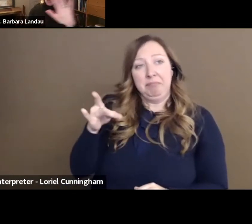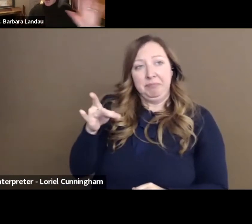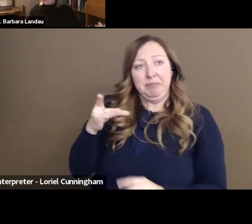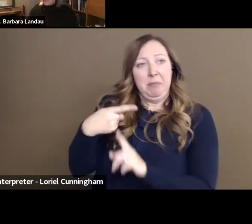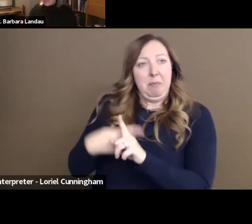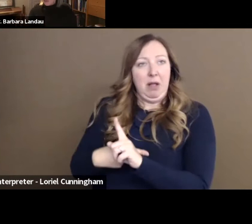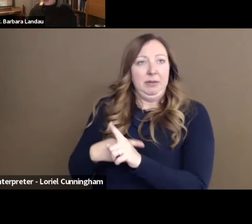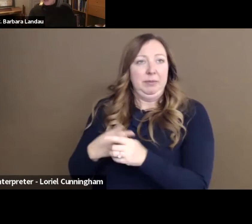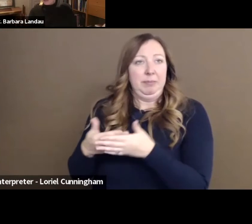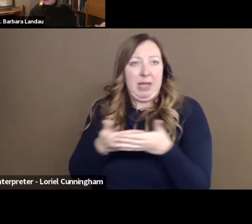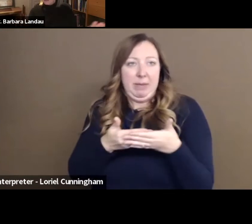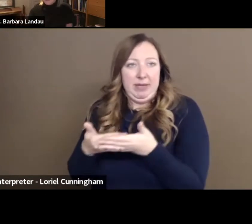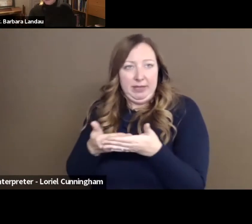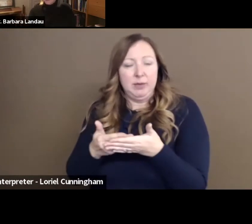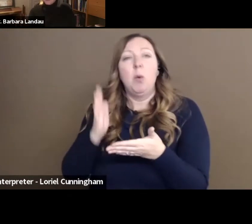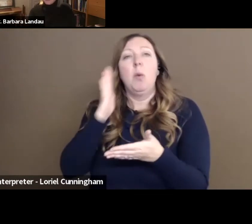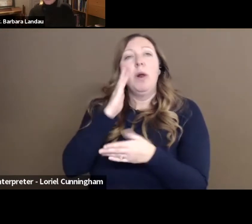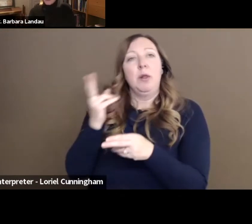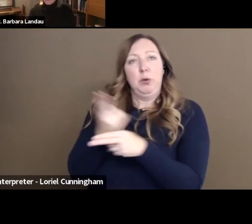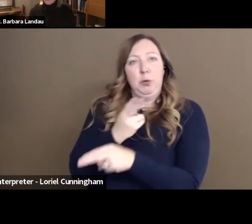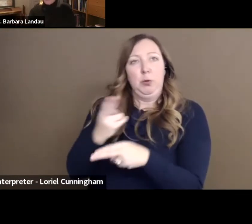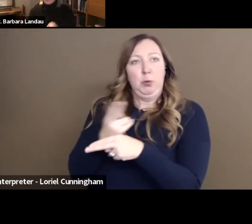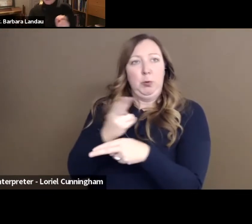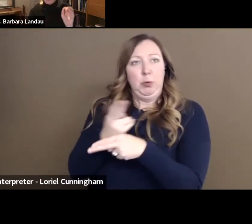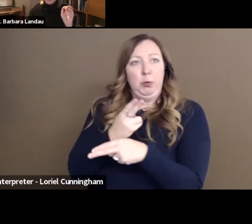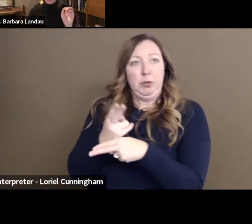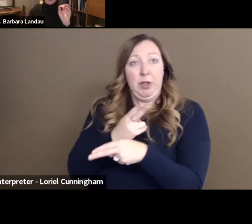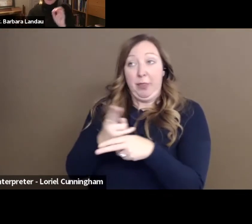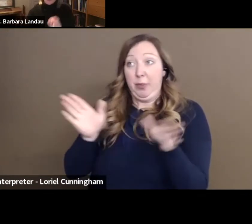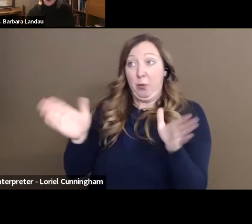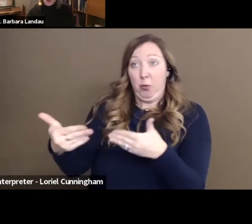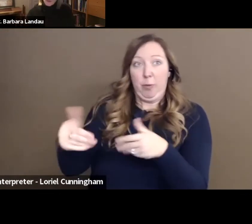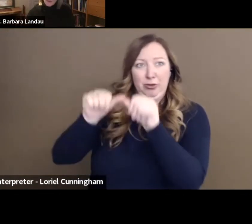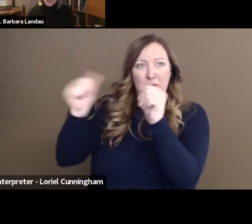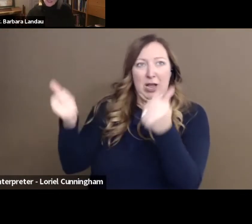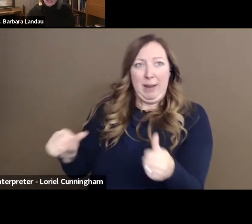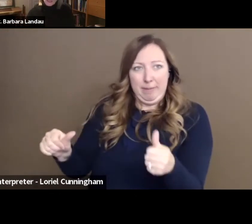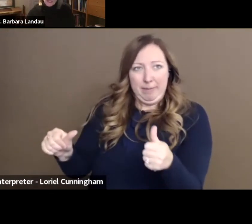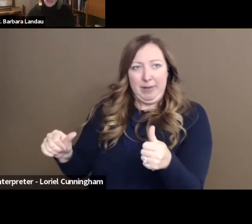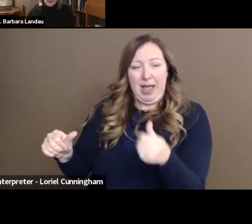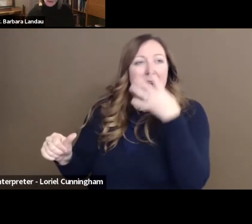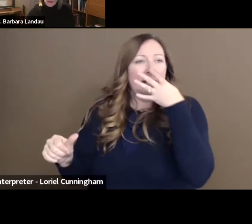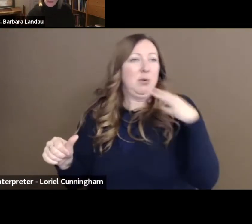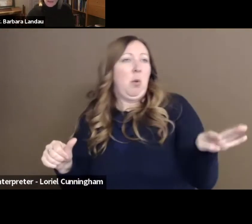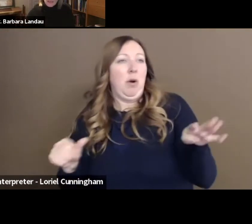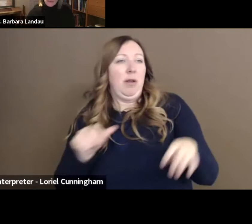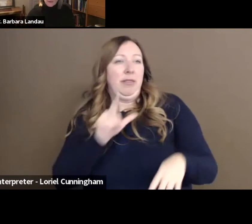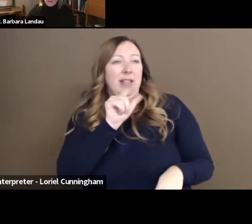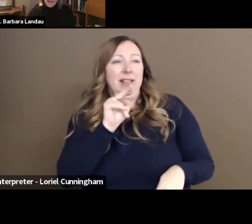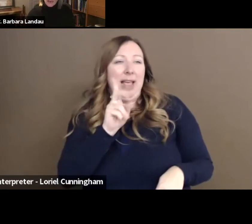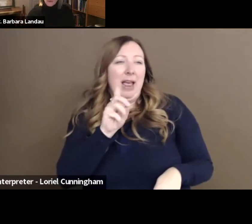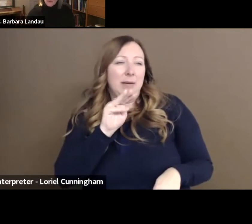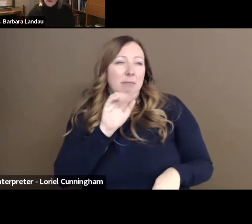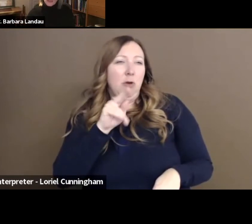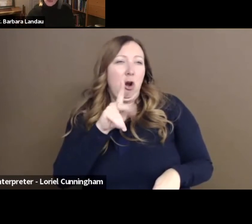not the landmarks whereas five-year-olds seem to be able to use both of those things and then